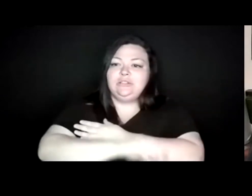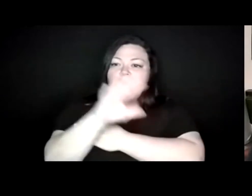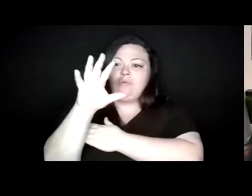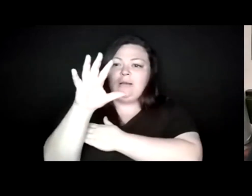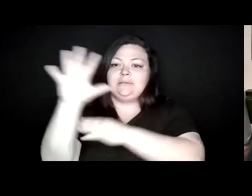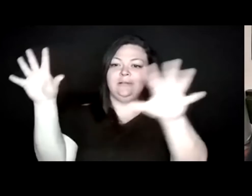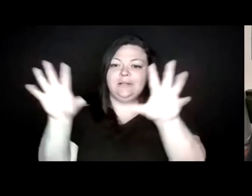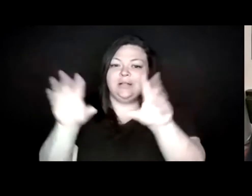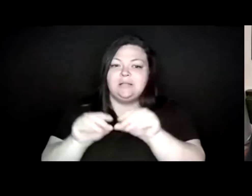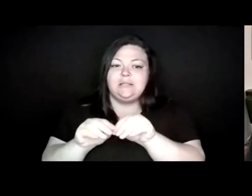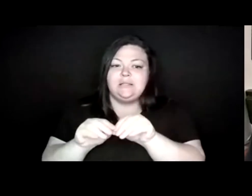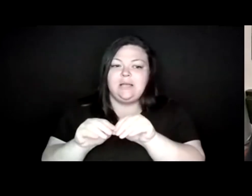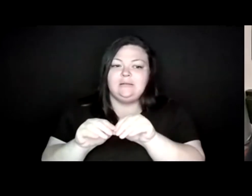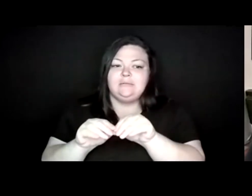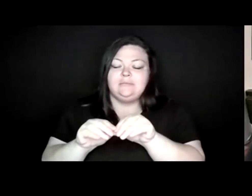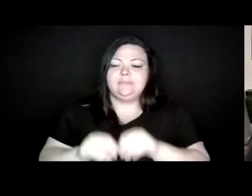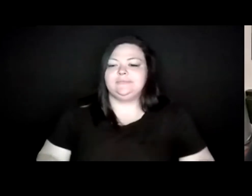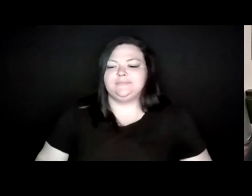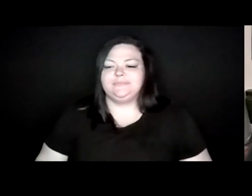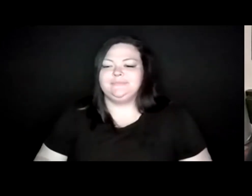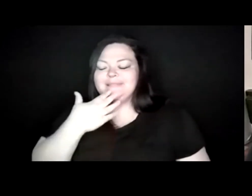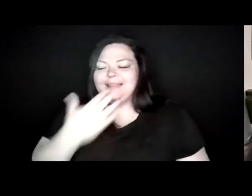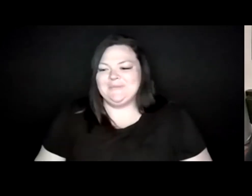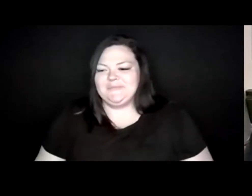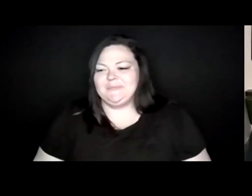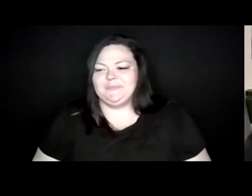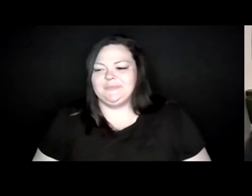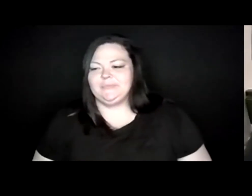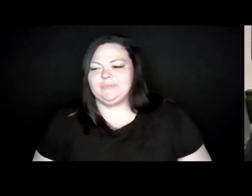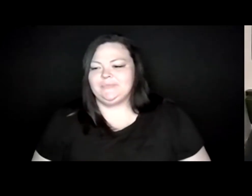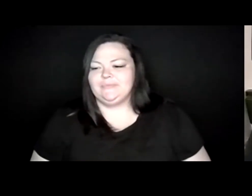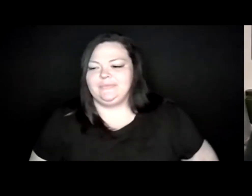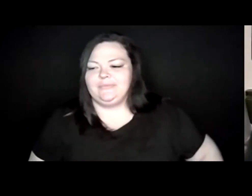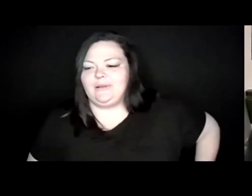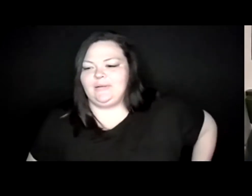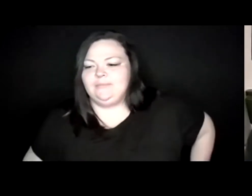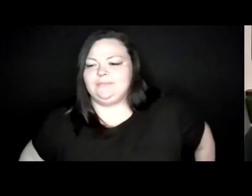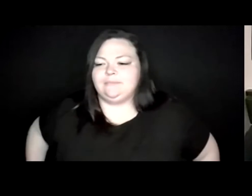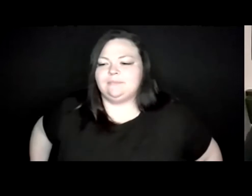the sunset." Thank you.